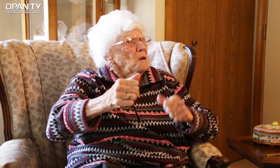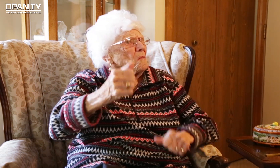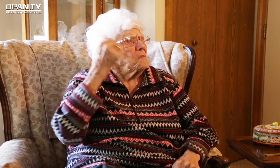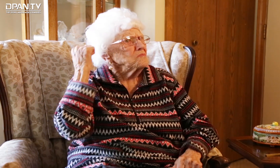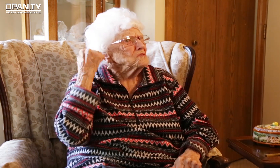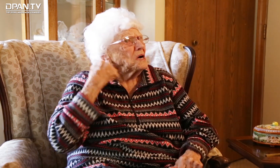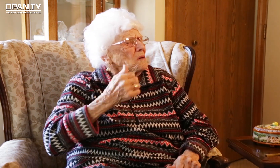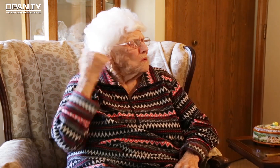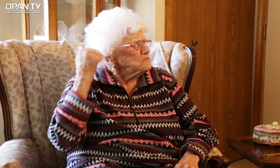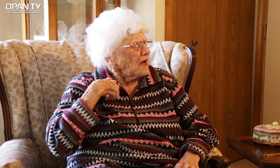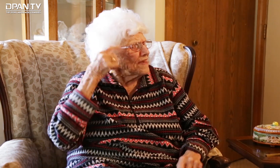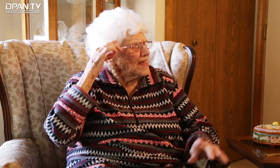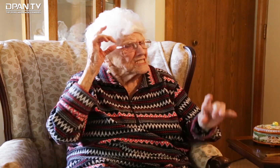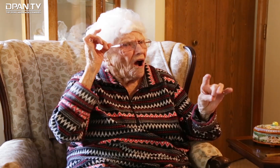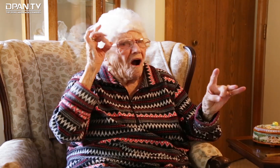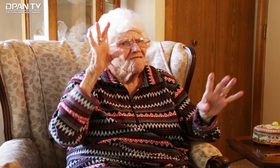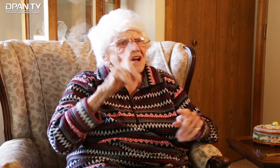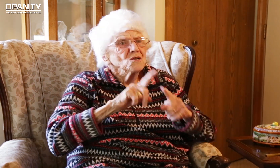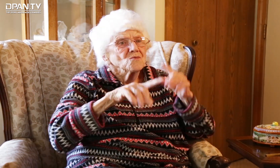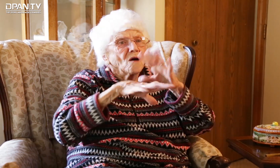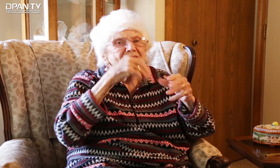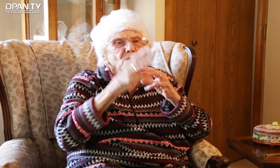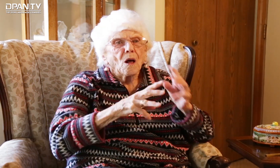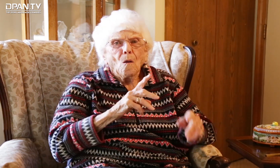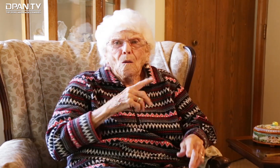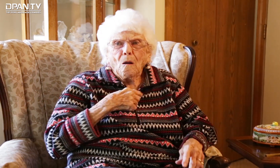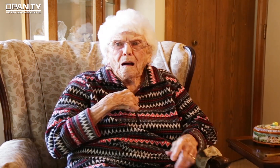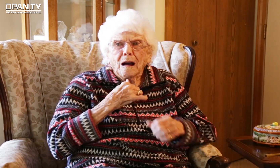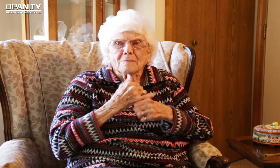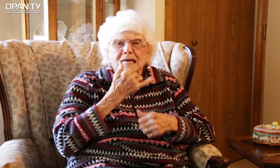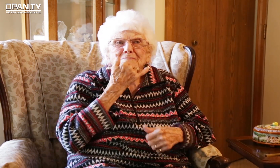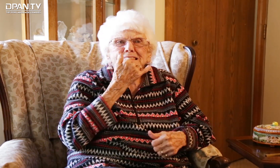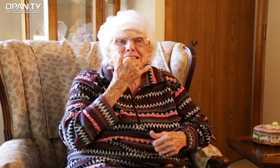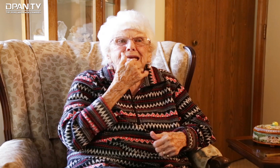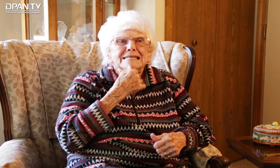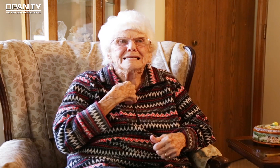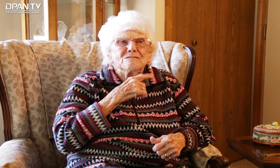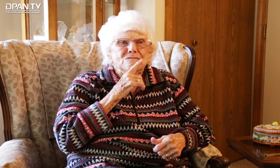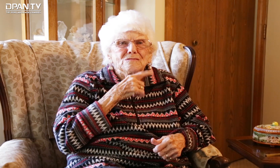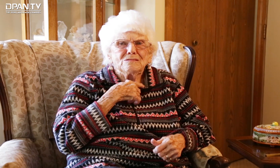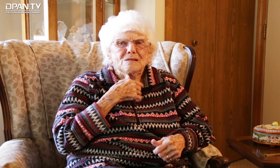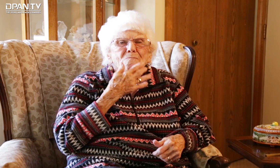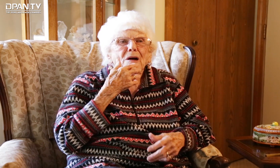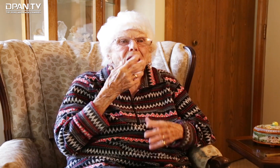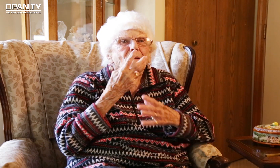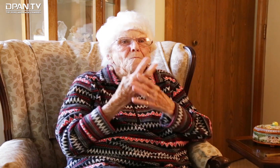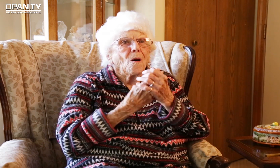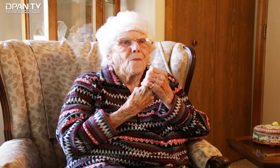I won't! I thought it was AWFUL until I went out to the world. That was when I realized I made a mistake.